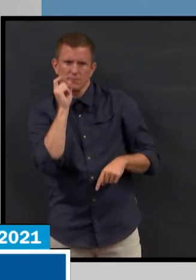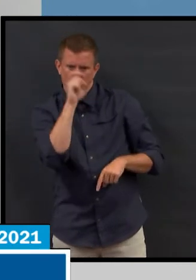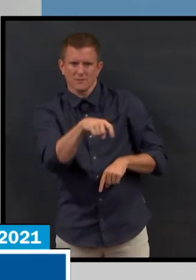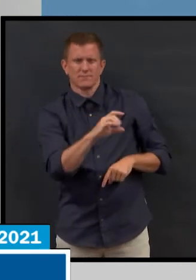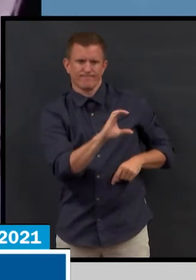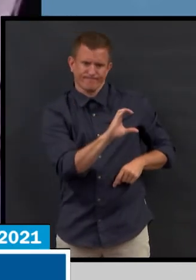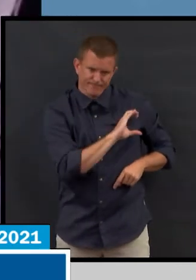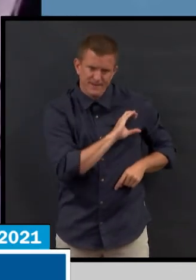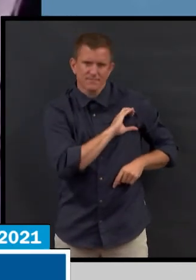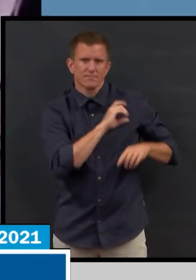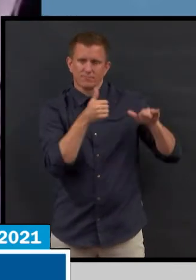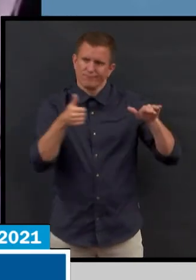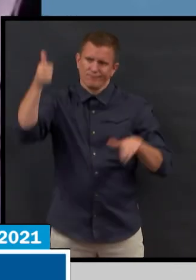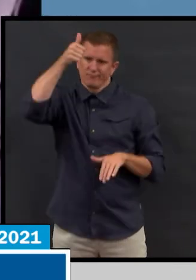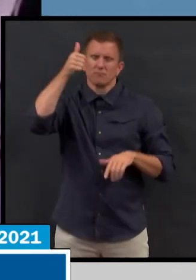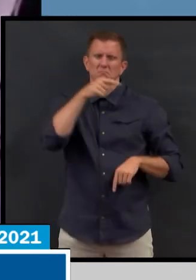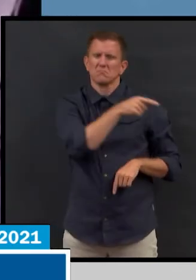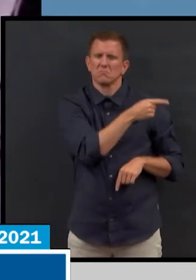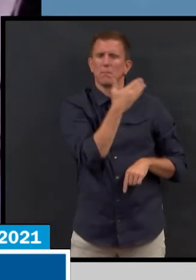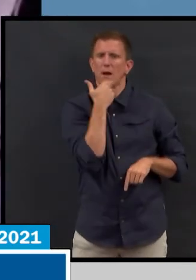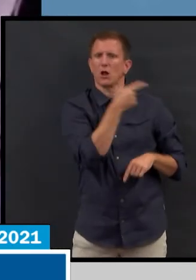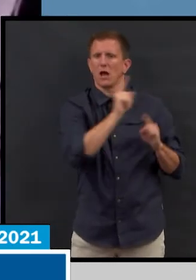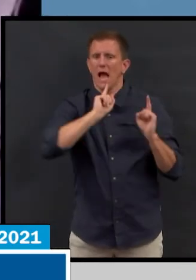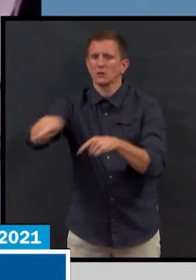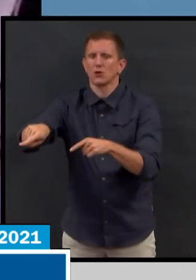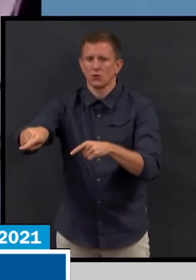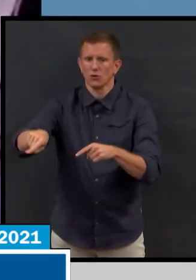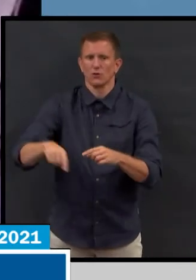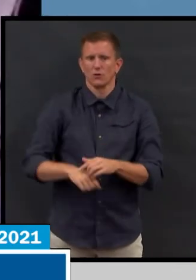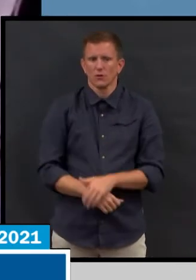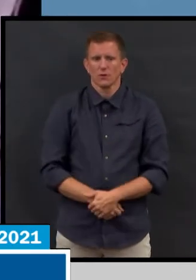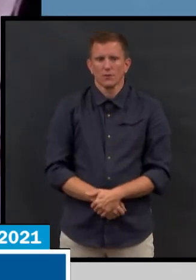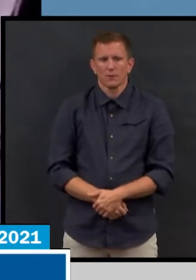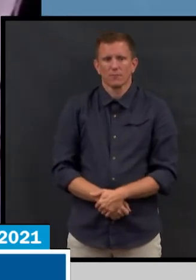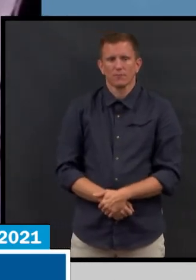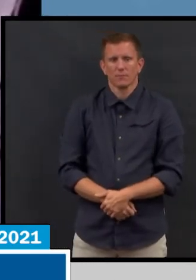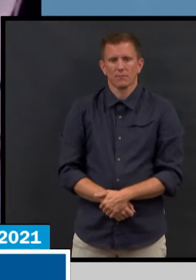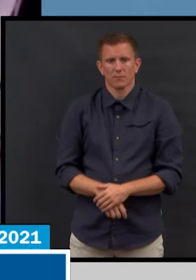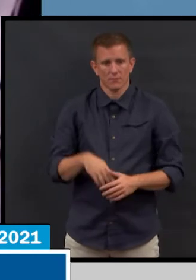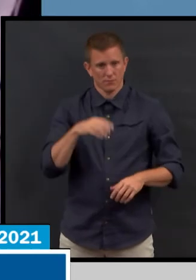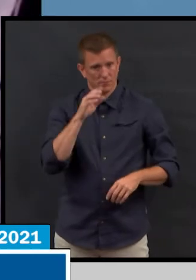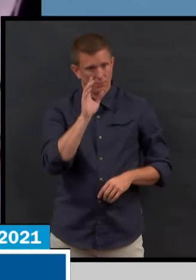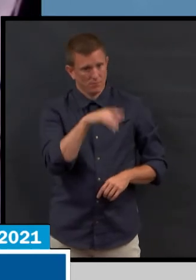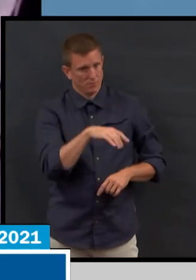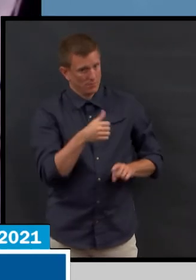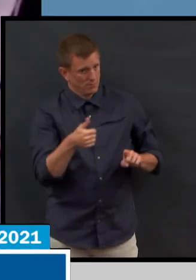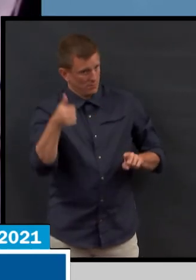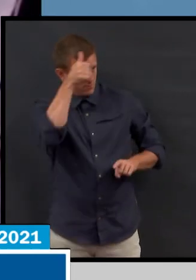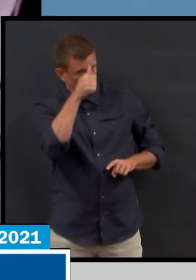chief payson if you are there go ahead if not we can hold you until the end but i know that this is